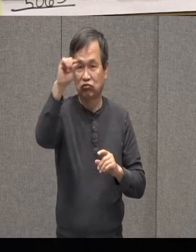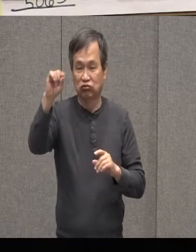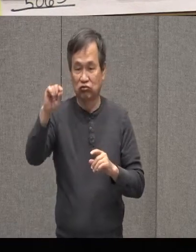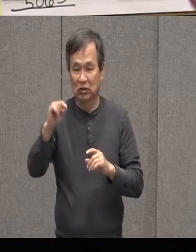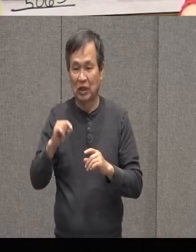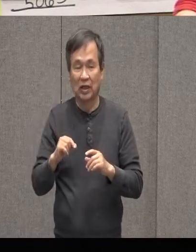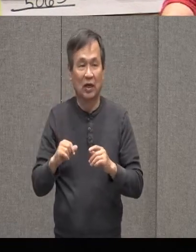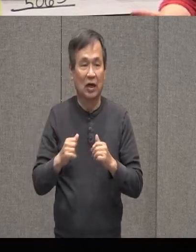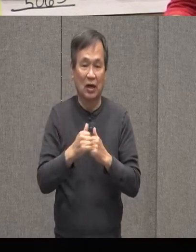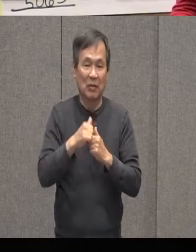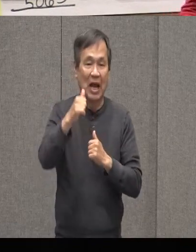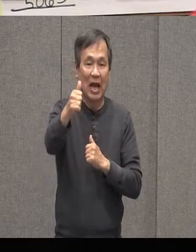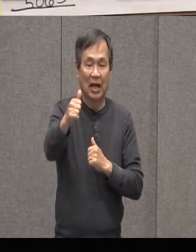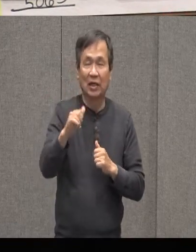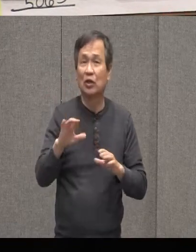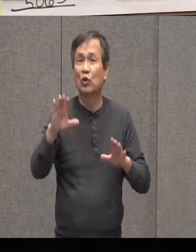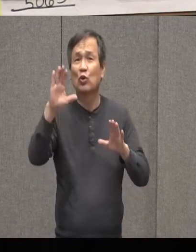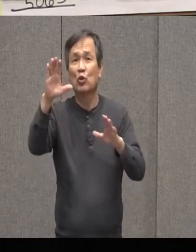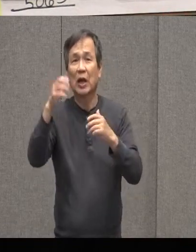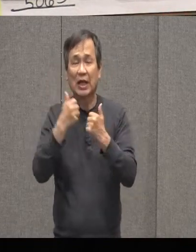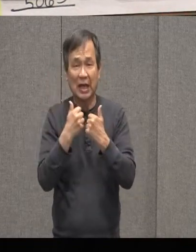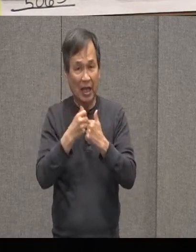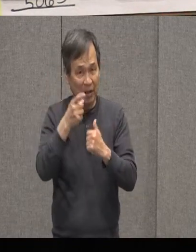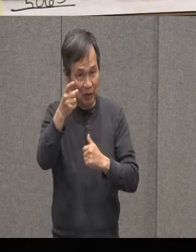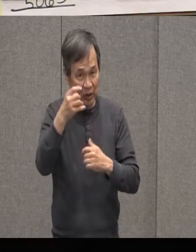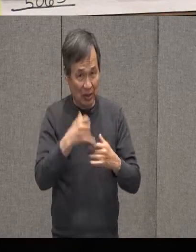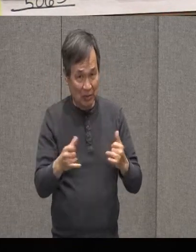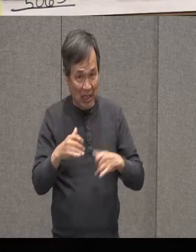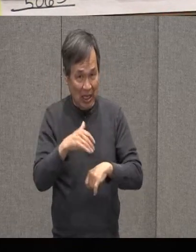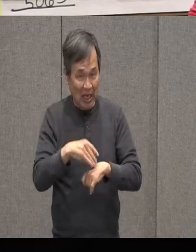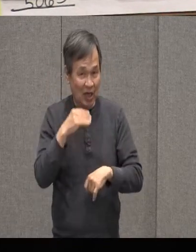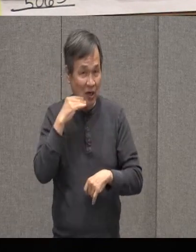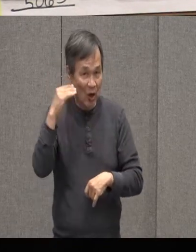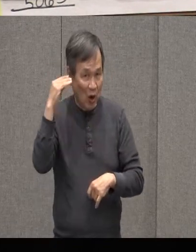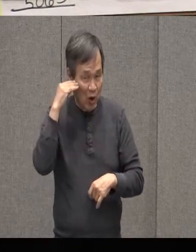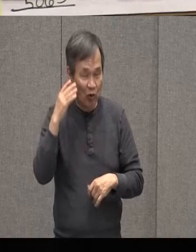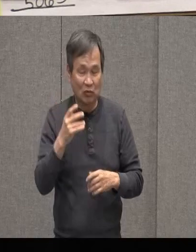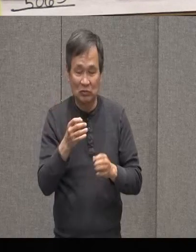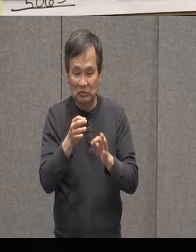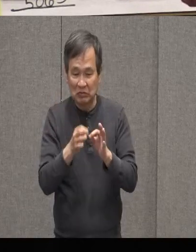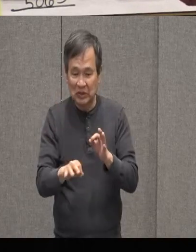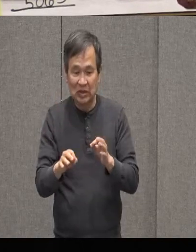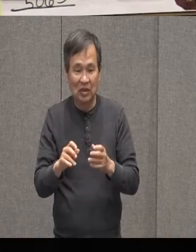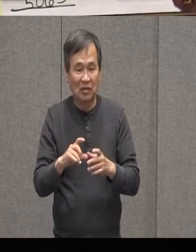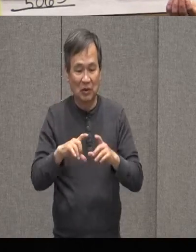but this is a great game that you guys can play at home. As I said it just needs a deck of cards and a little dice